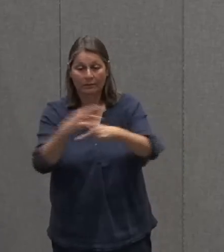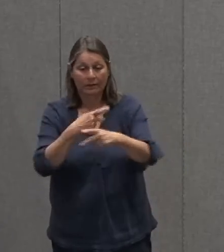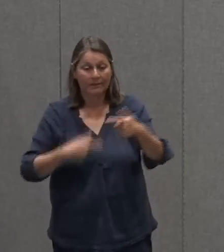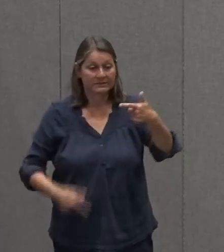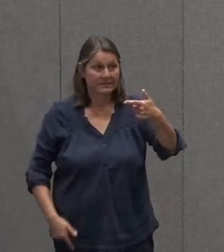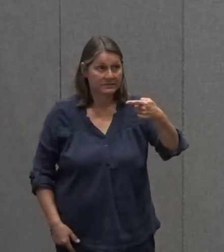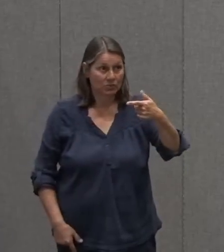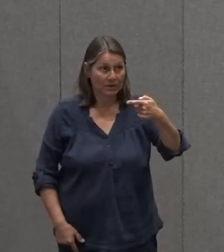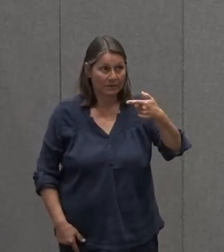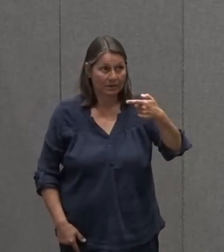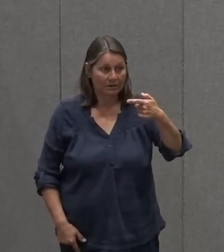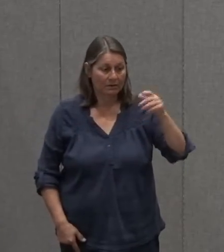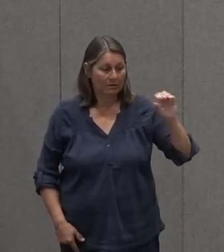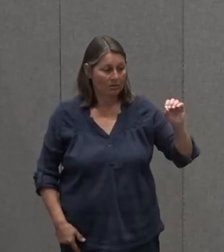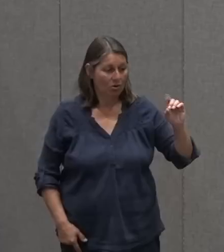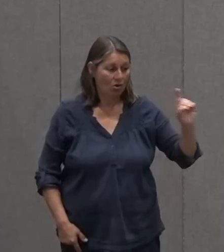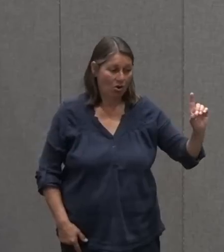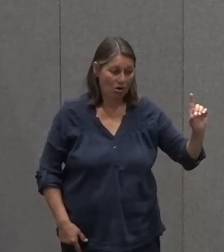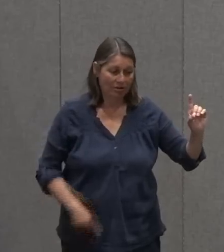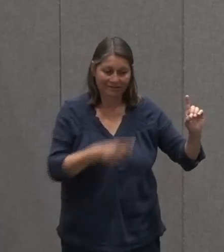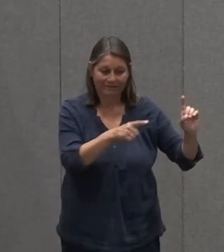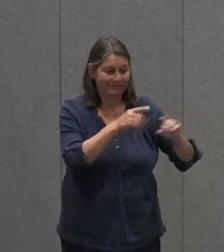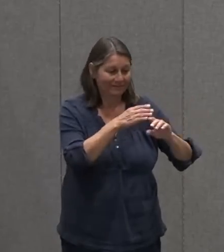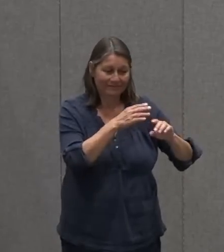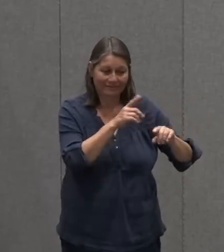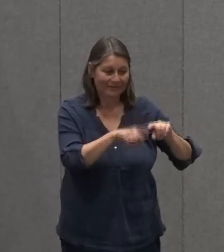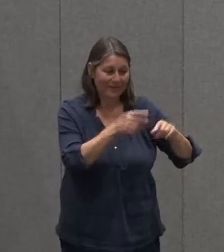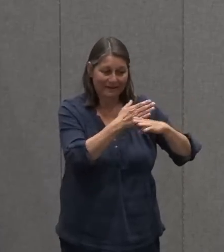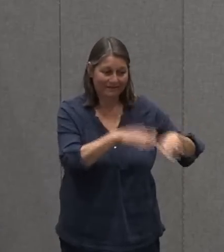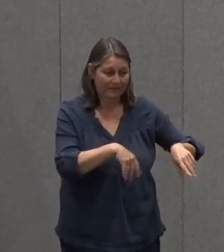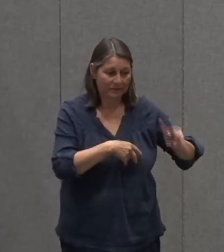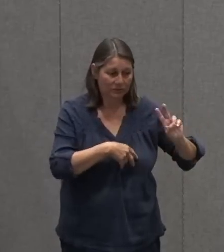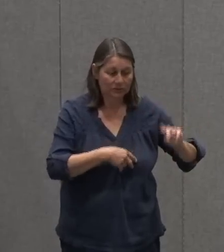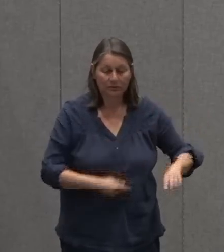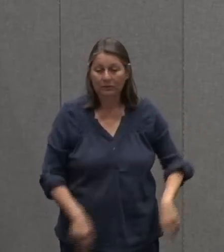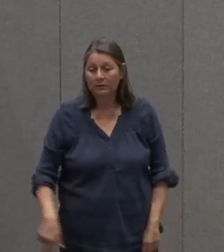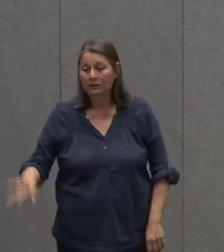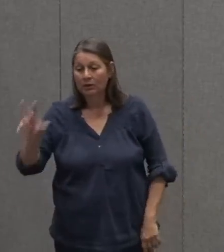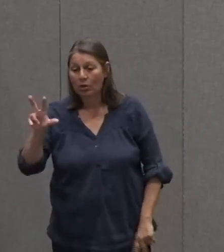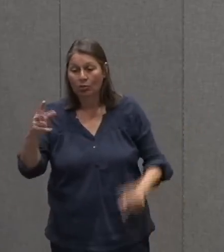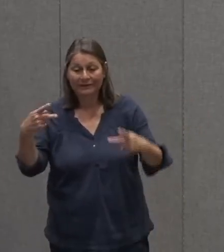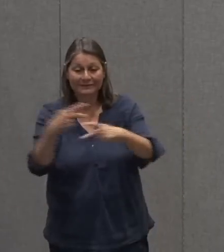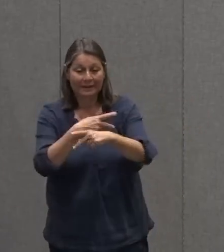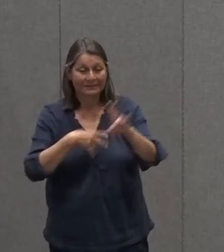that's odd, so two can't go into it. Three times seven is 21.